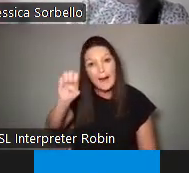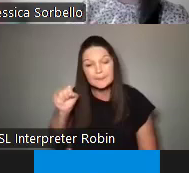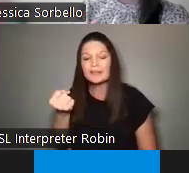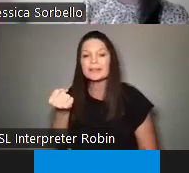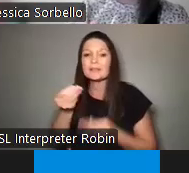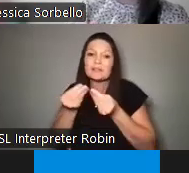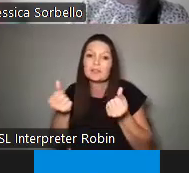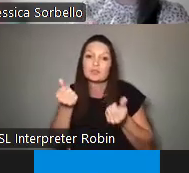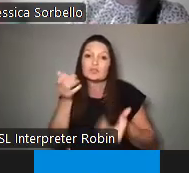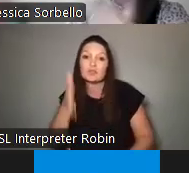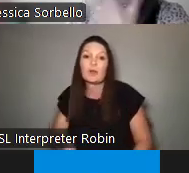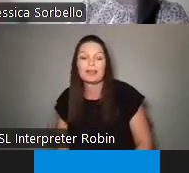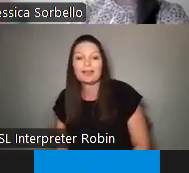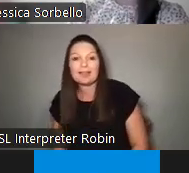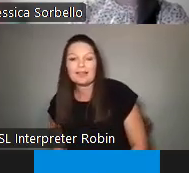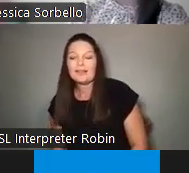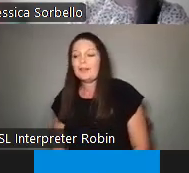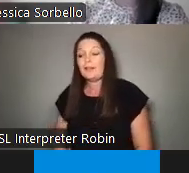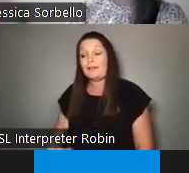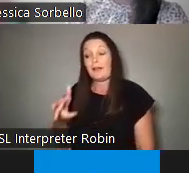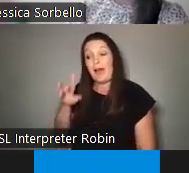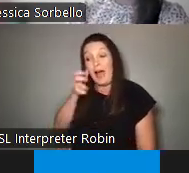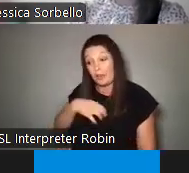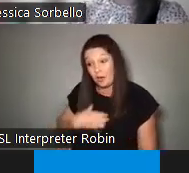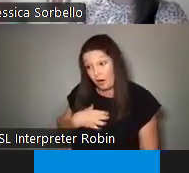really helping you to relax. Is there something else you